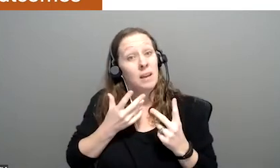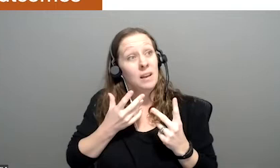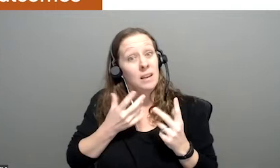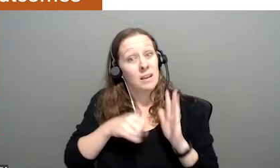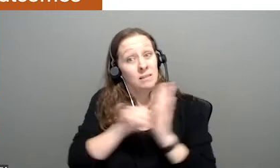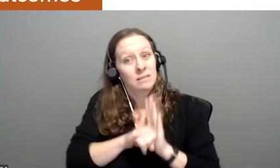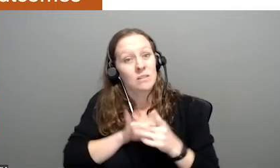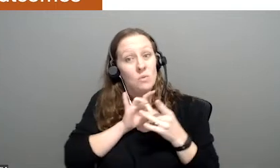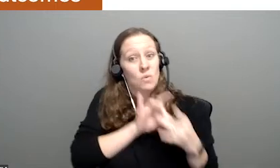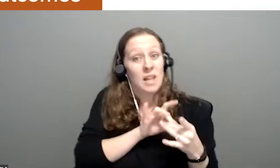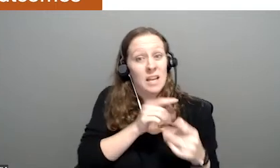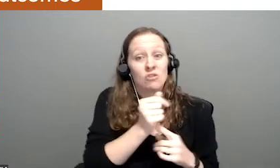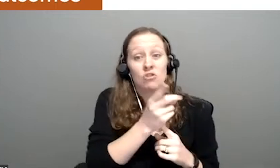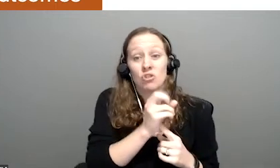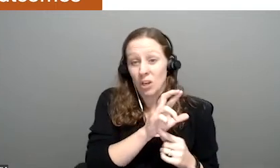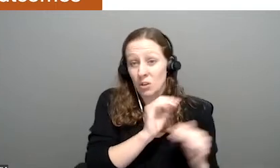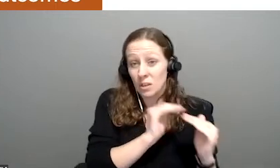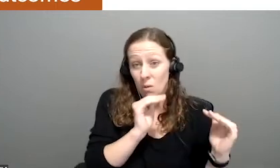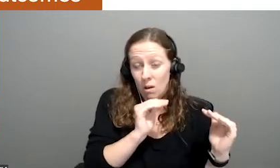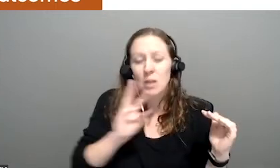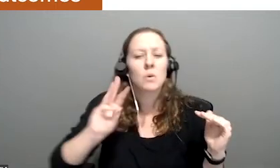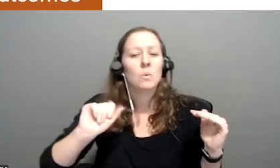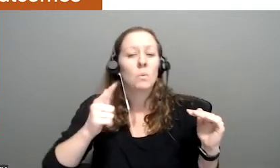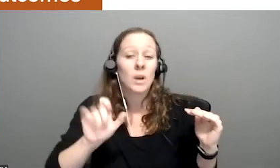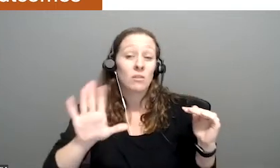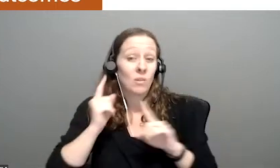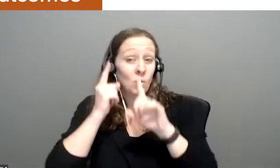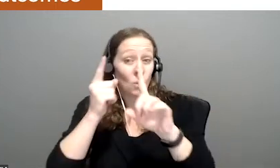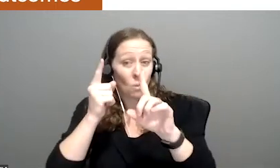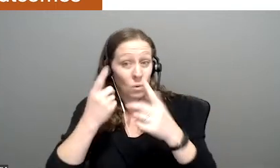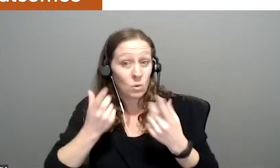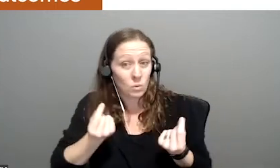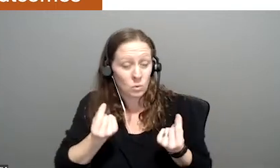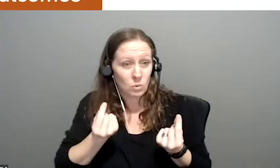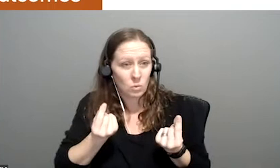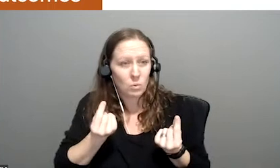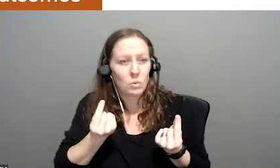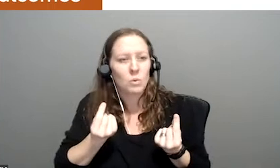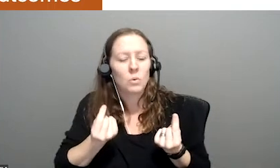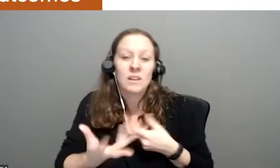performance measures to encompass intersecting identity factors, such as disability, gender